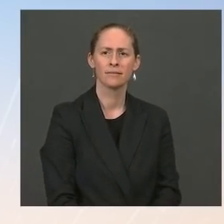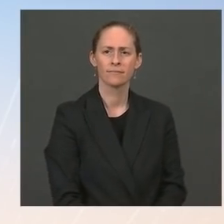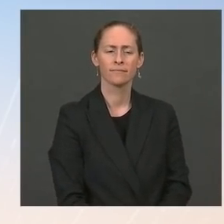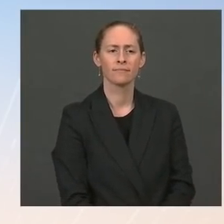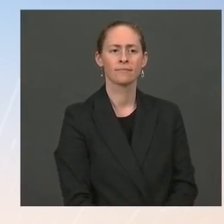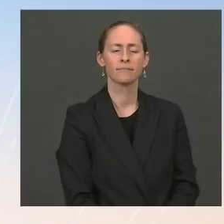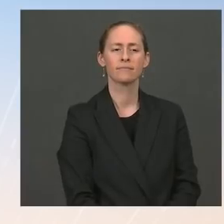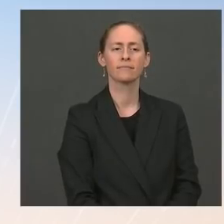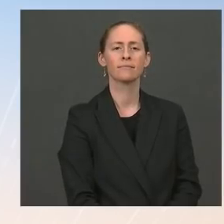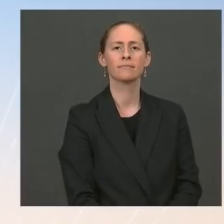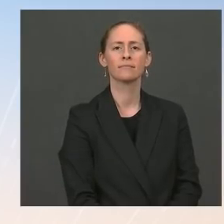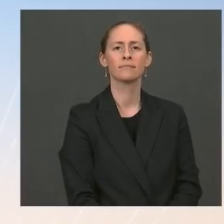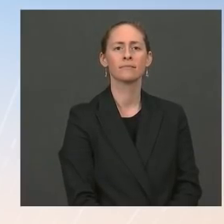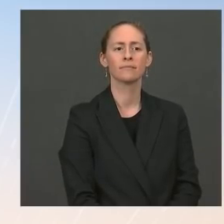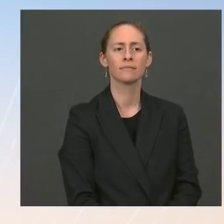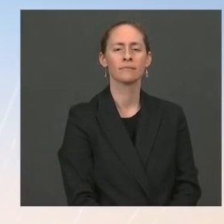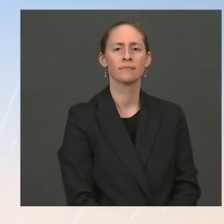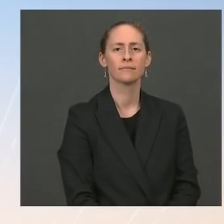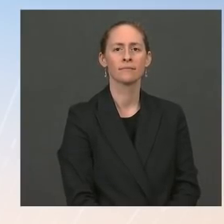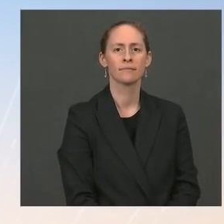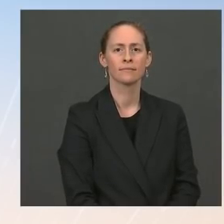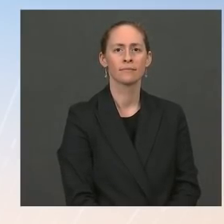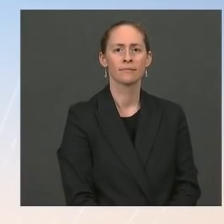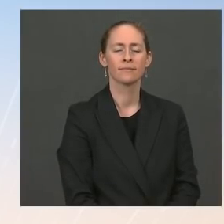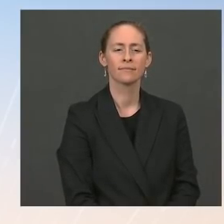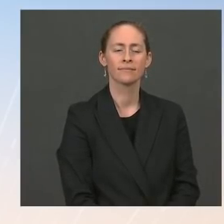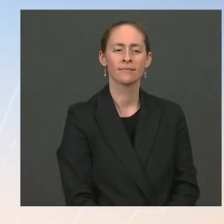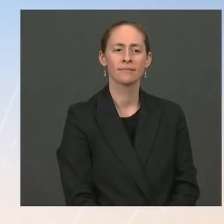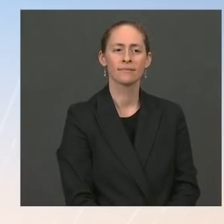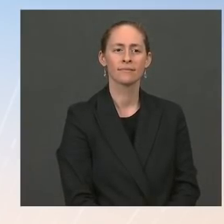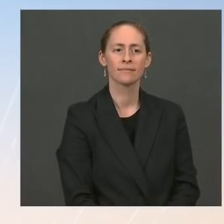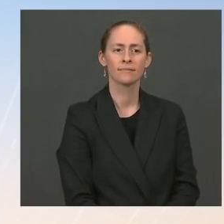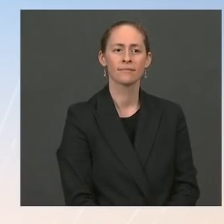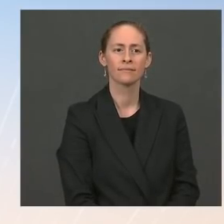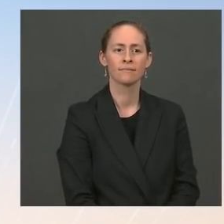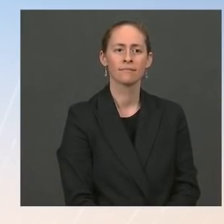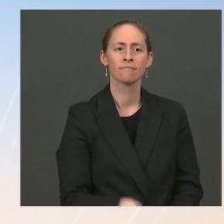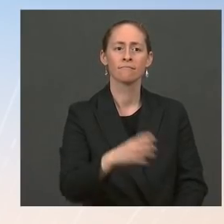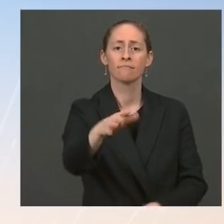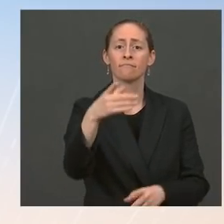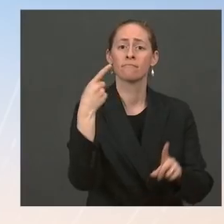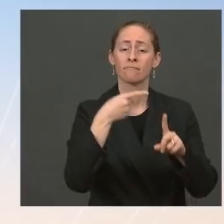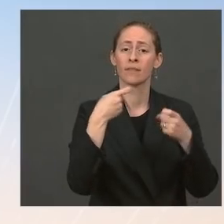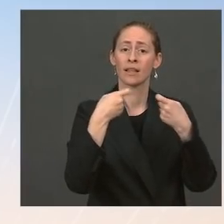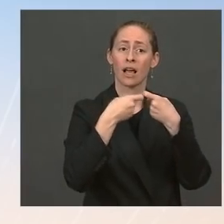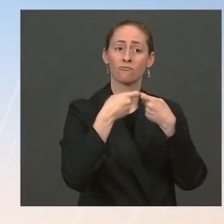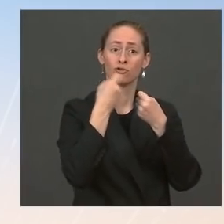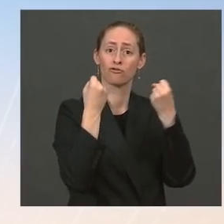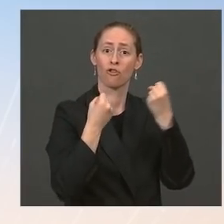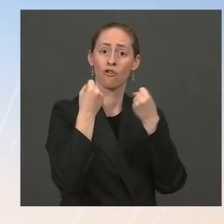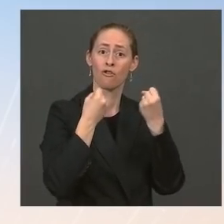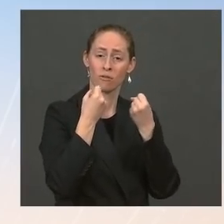Aamer, the electric vehicle tax credits is an opportunity to help consumers in this country.